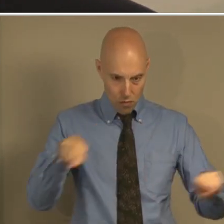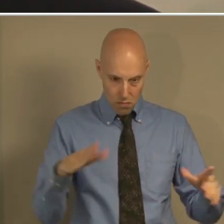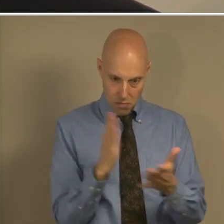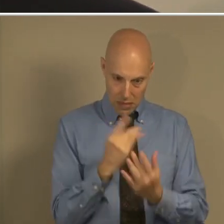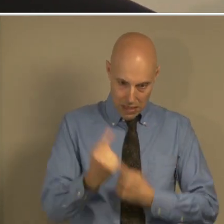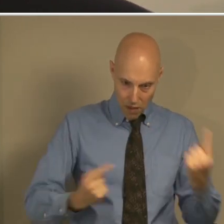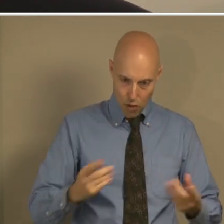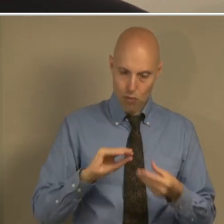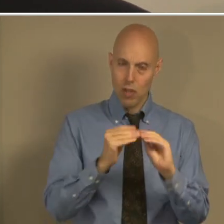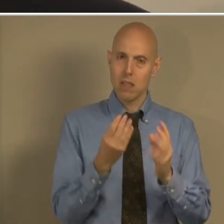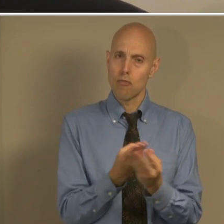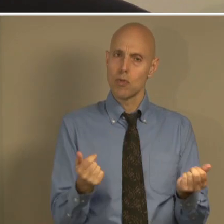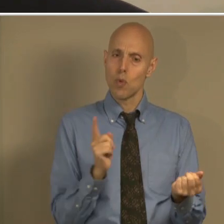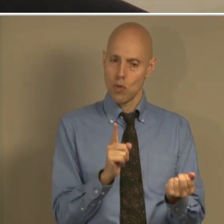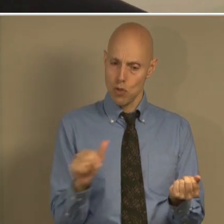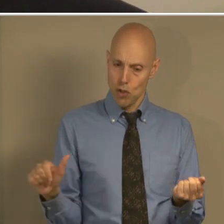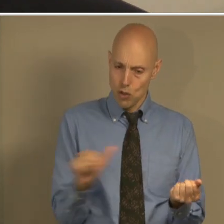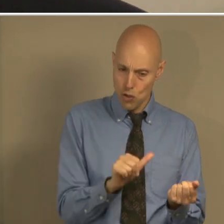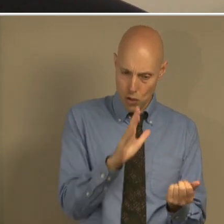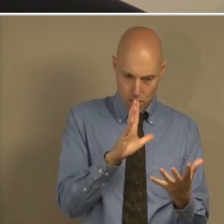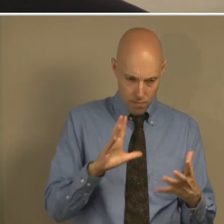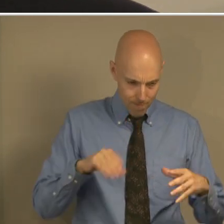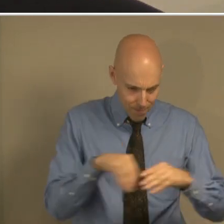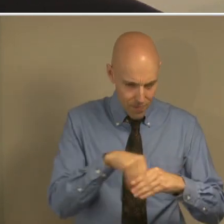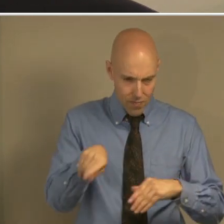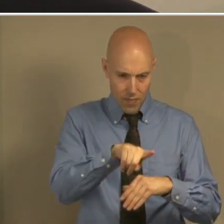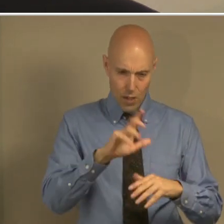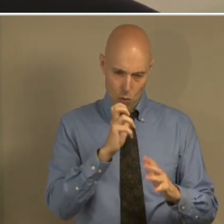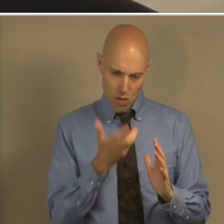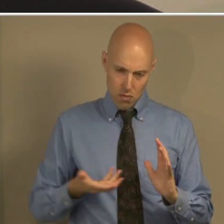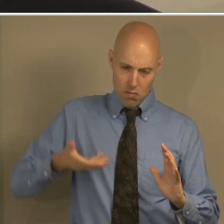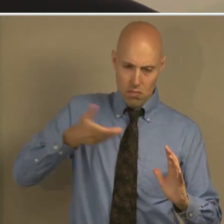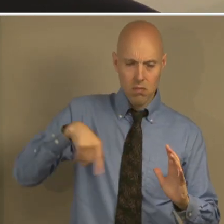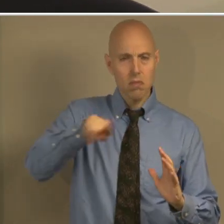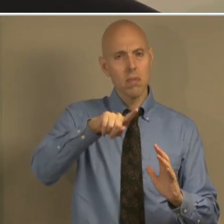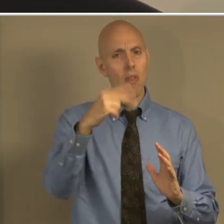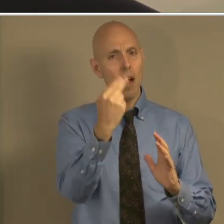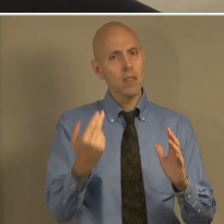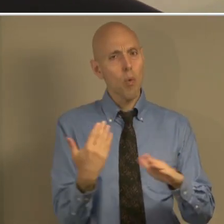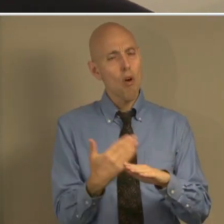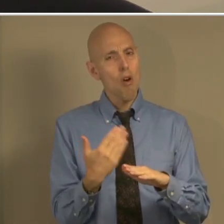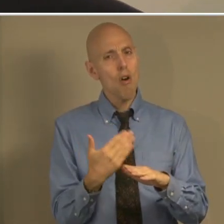that should be tapped to enrich an organisation's work, which artists it chooses, who it employs, how it brings on new talent,